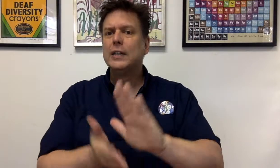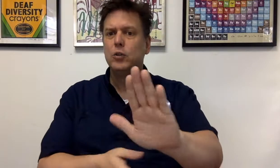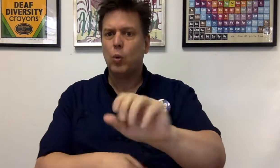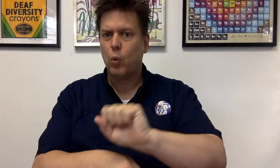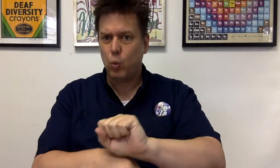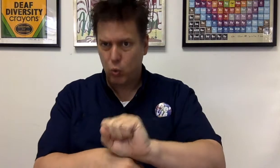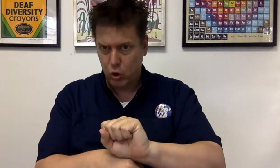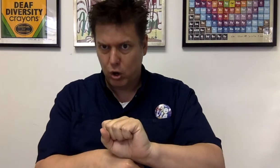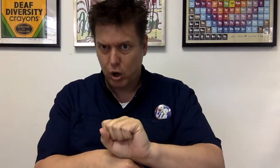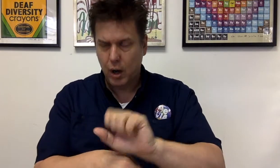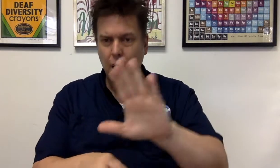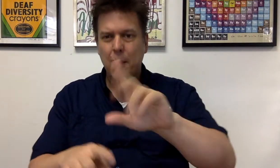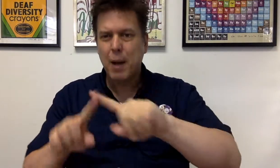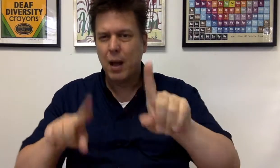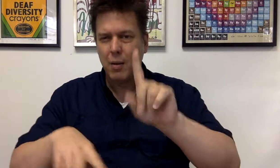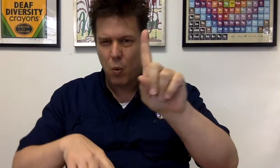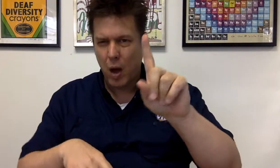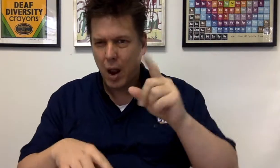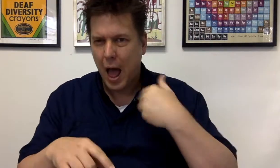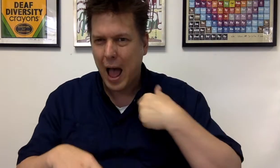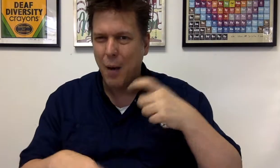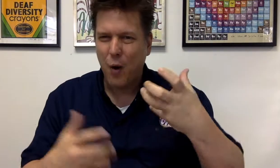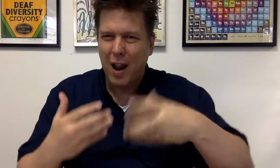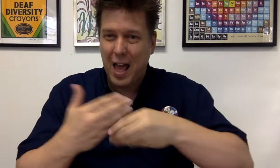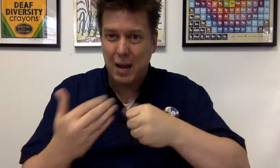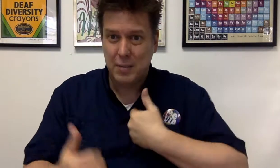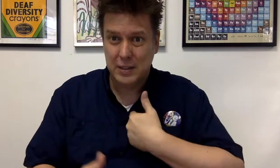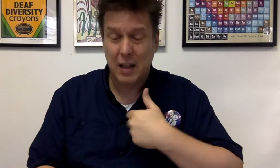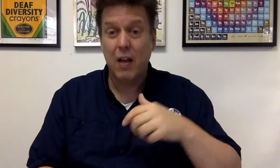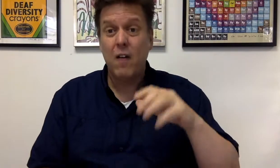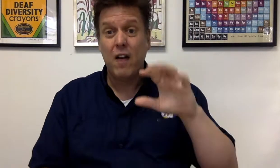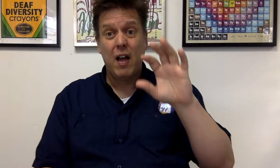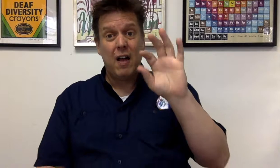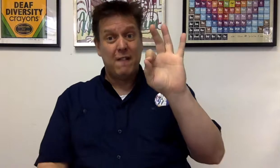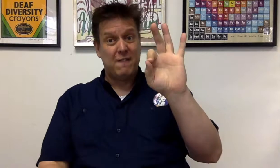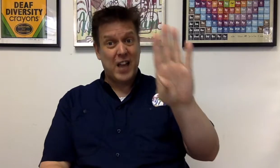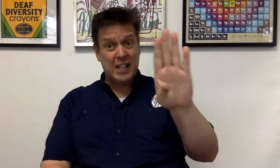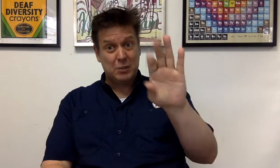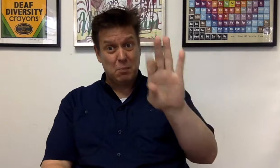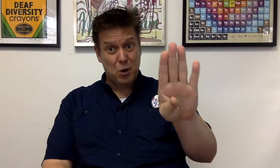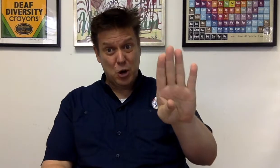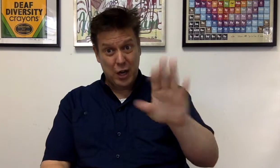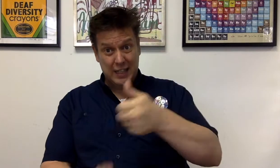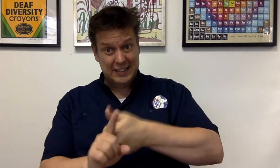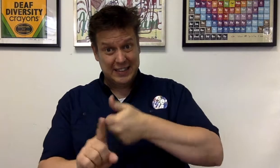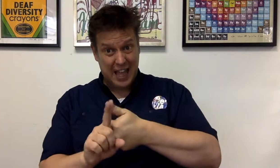praise your work-- but hold on, again I have to add a bit. If we're